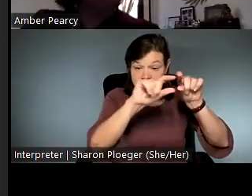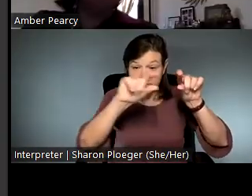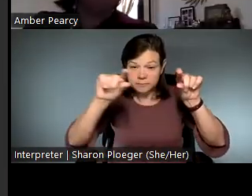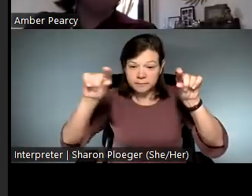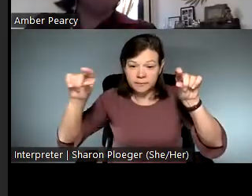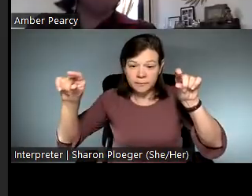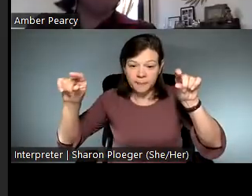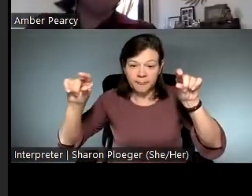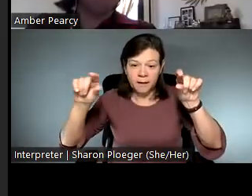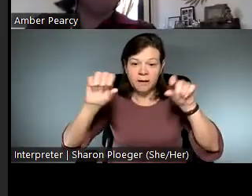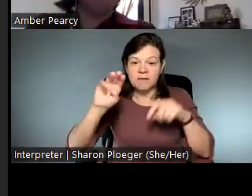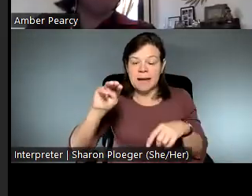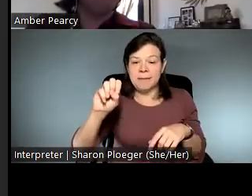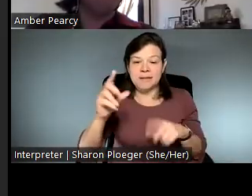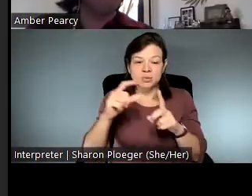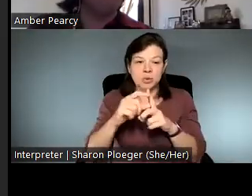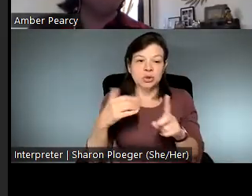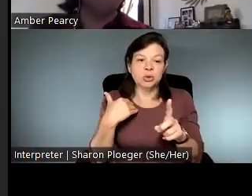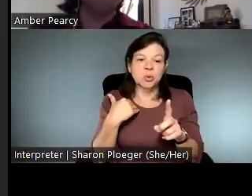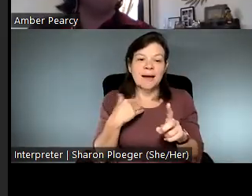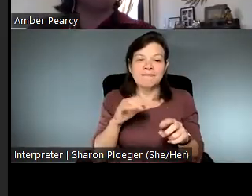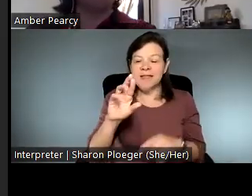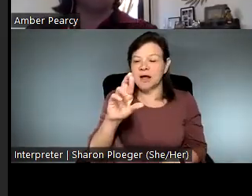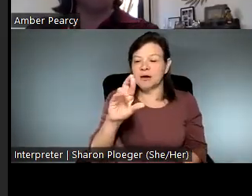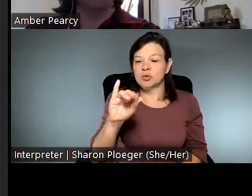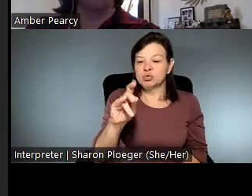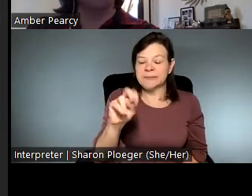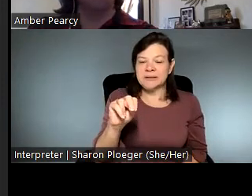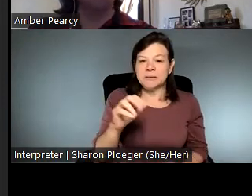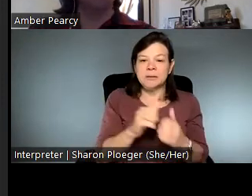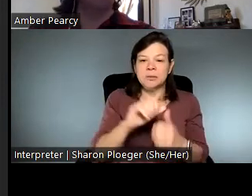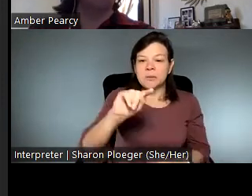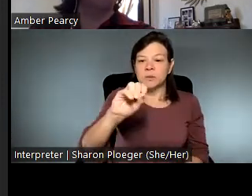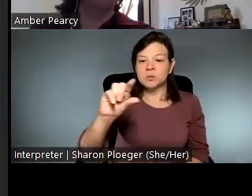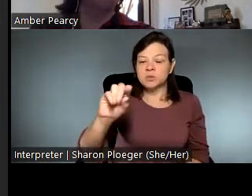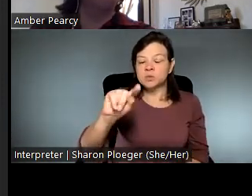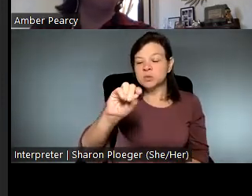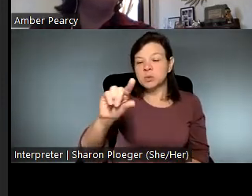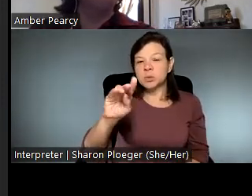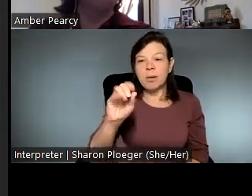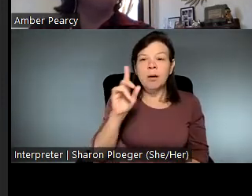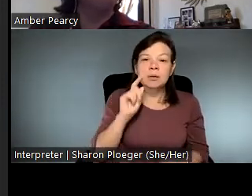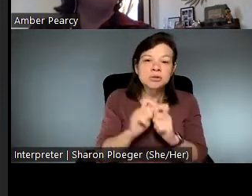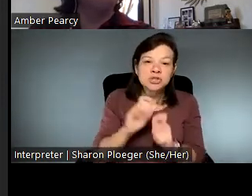at the top of your Microsoft Word, you have like your little ribbon that has your toolbar. That's where you can change your font size, your font color.